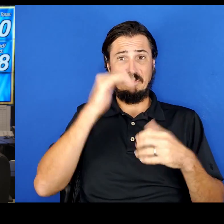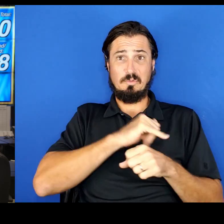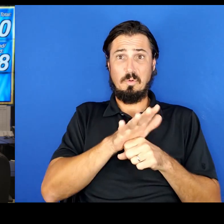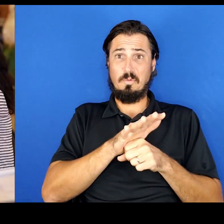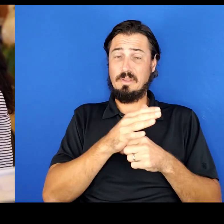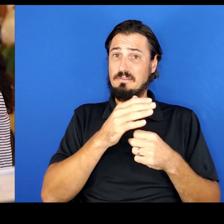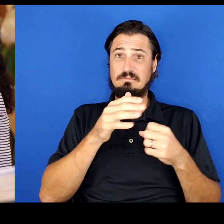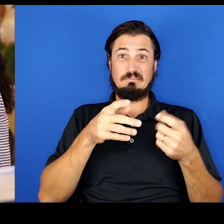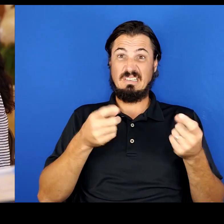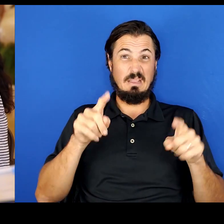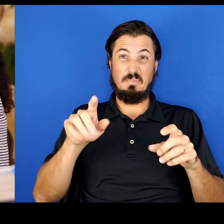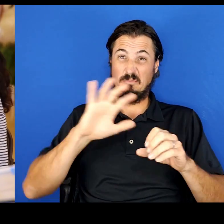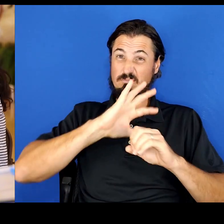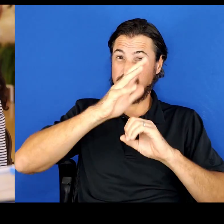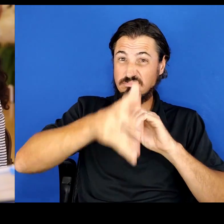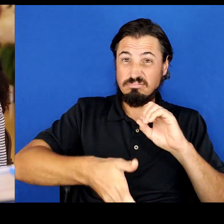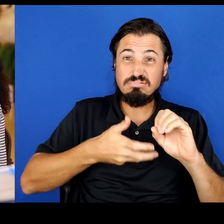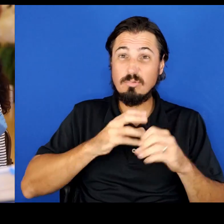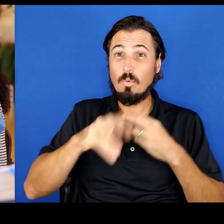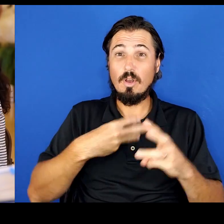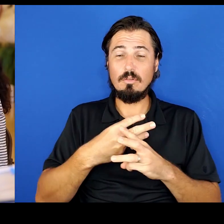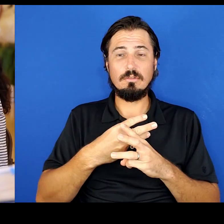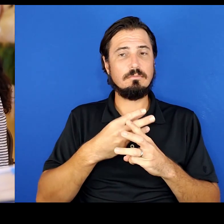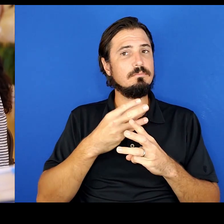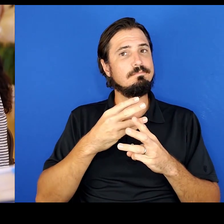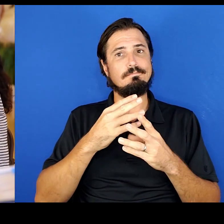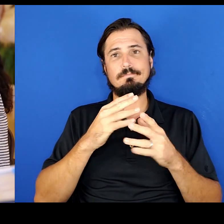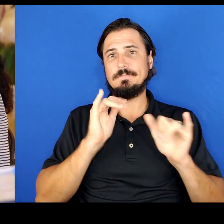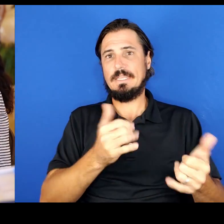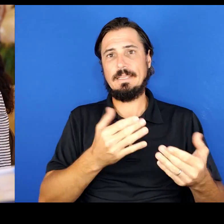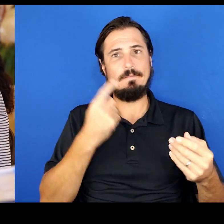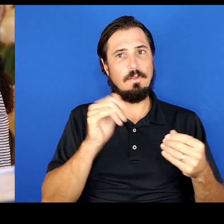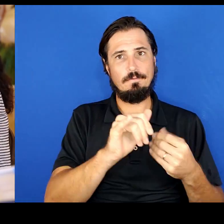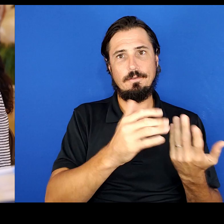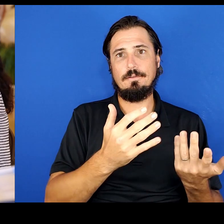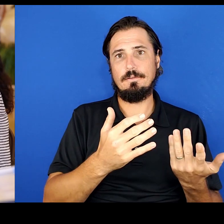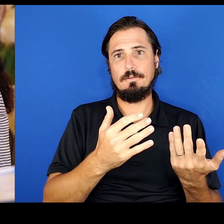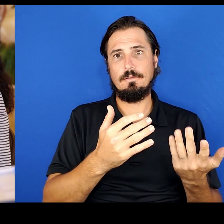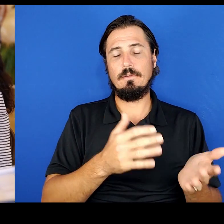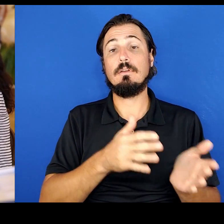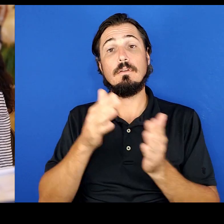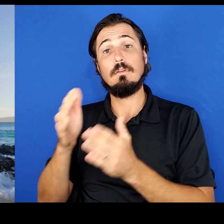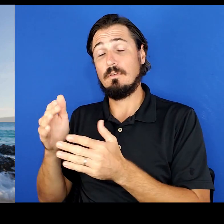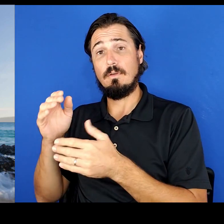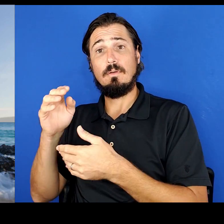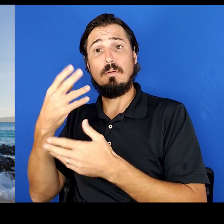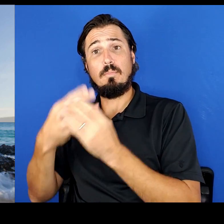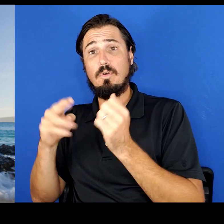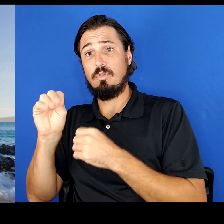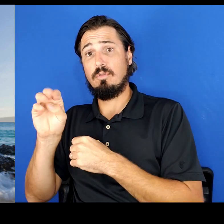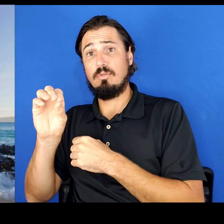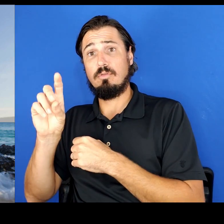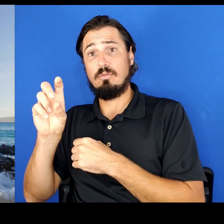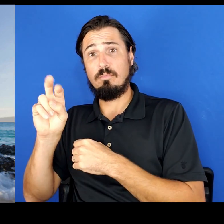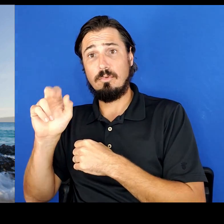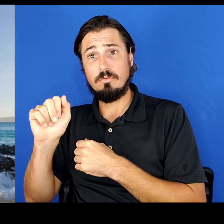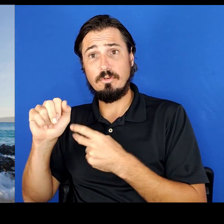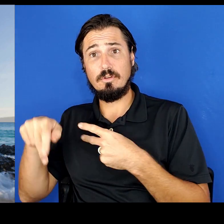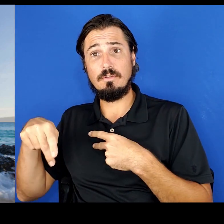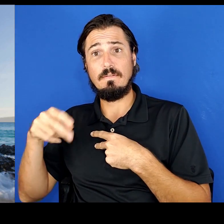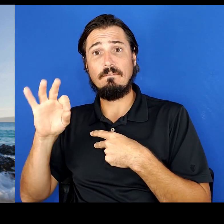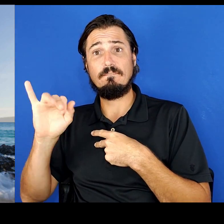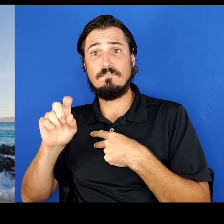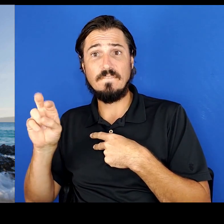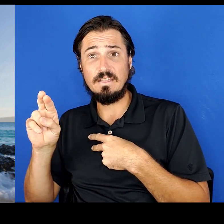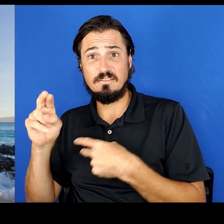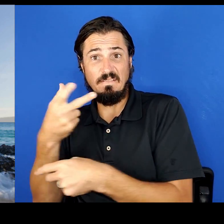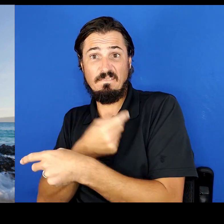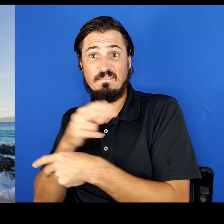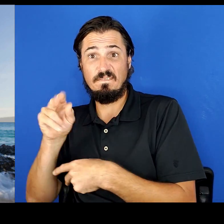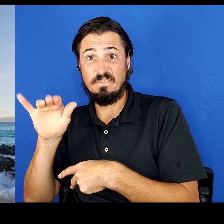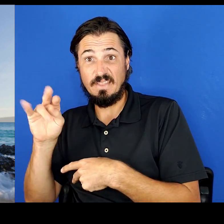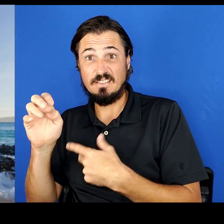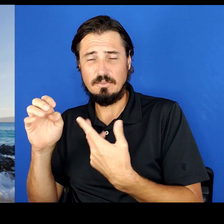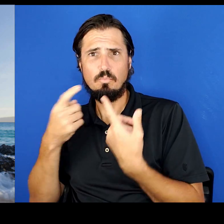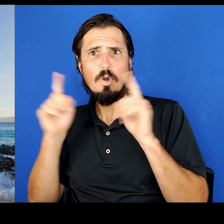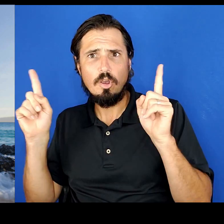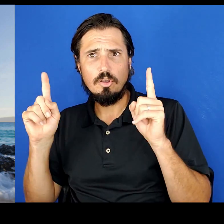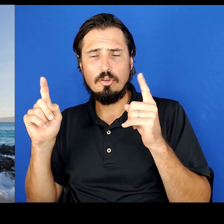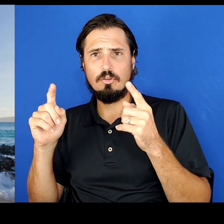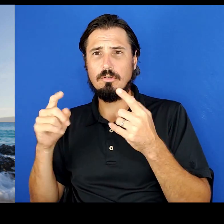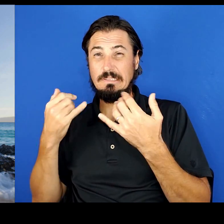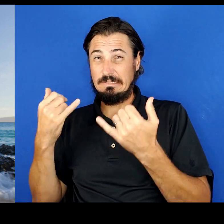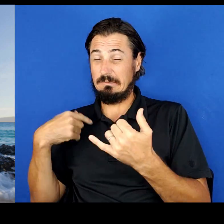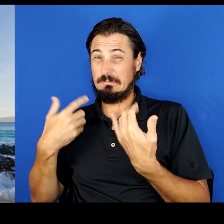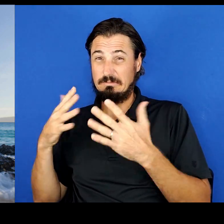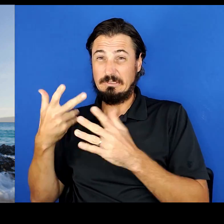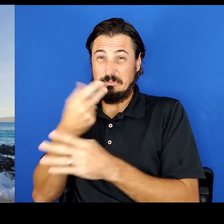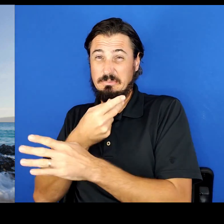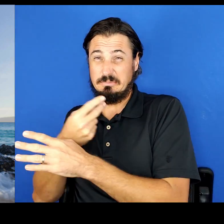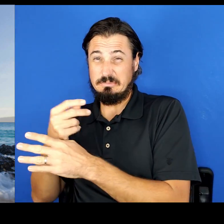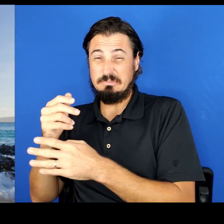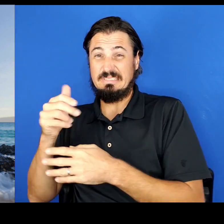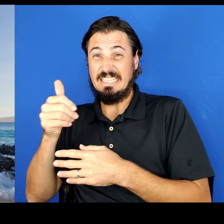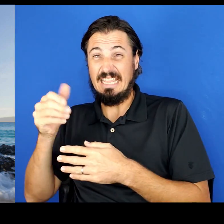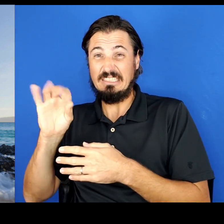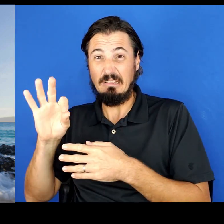We know that both the Pfizer and Moderna vaccines are highly effective. Now that tens of millions of doses have been given, we know a lot about their safety. Common effects of the vaccine